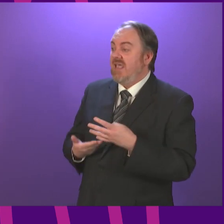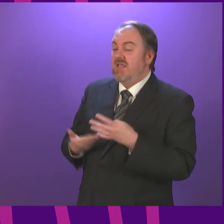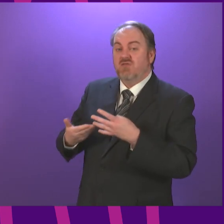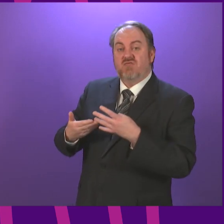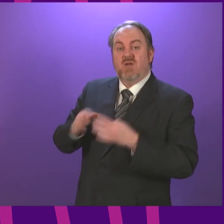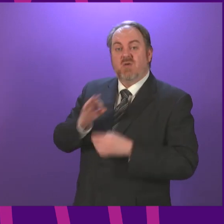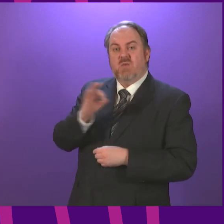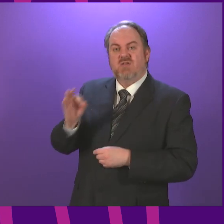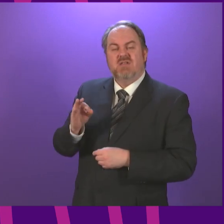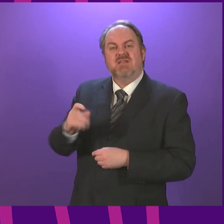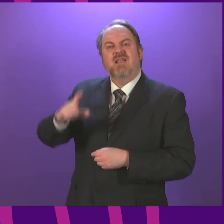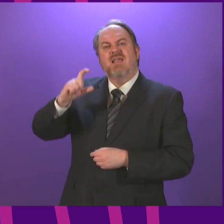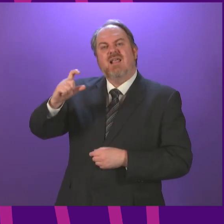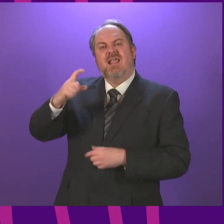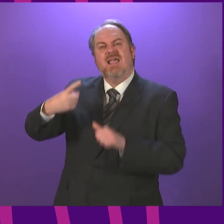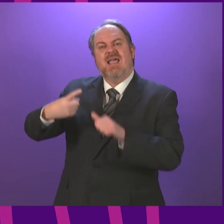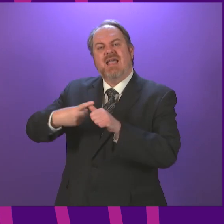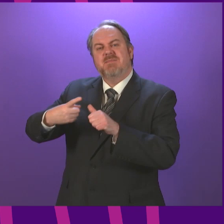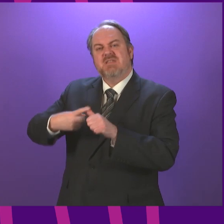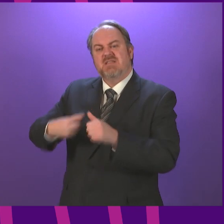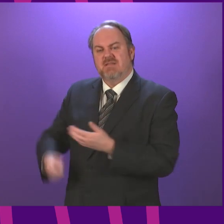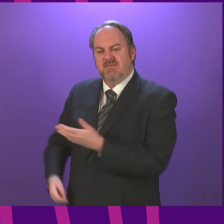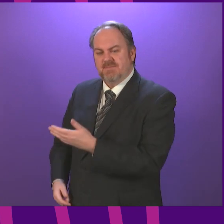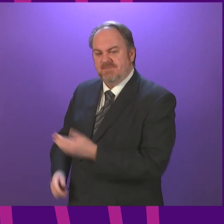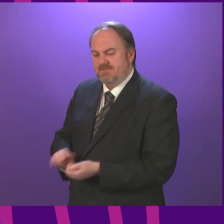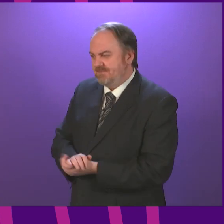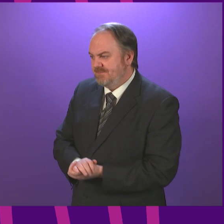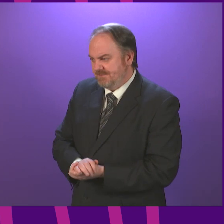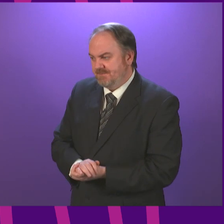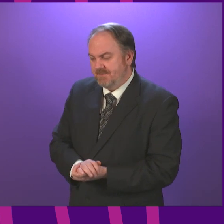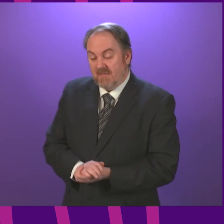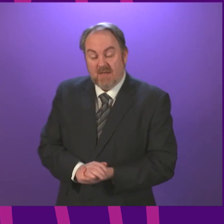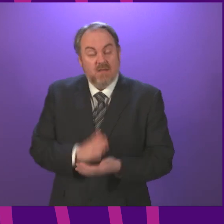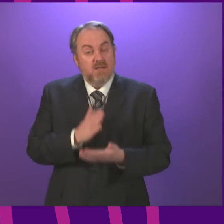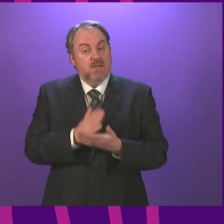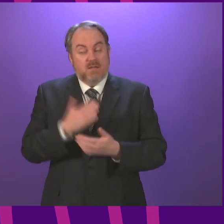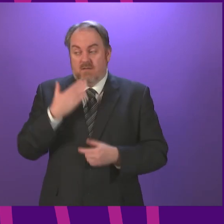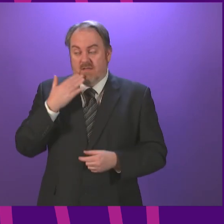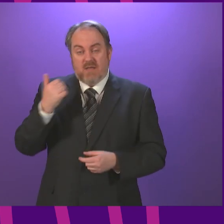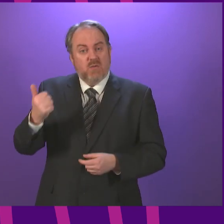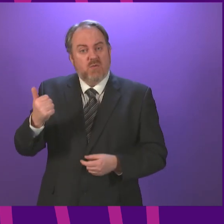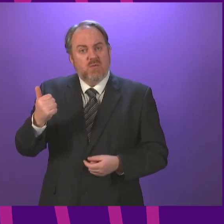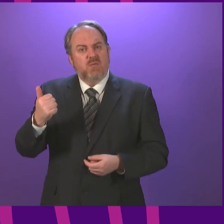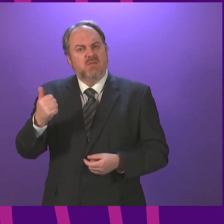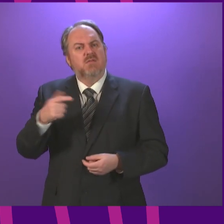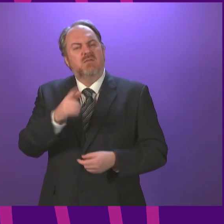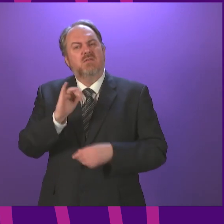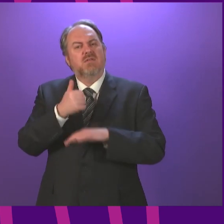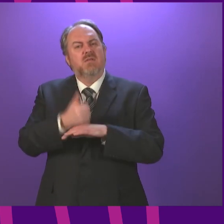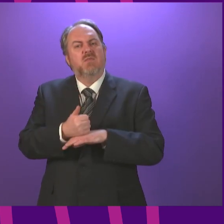Clare Adamson (Motherwell and Wishaw) (SNP): The administration of Greensill Capital, one